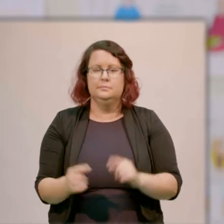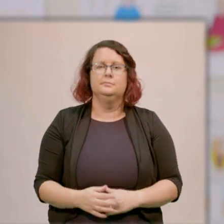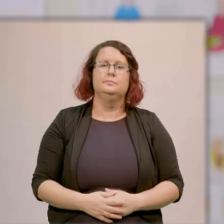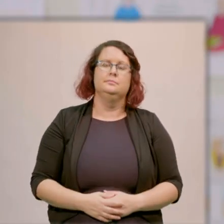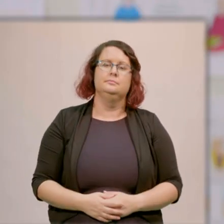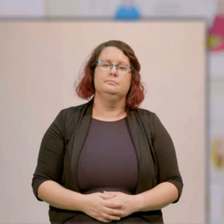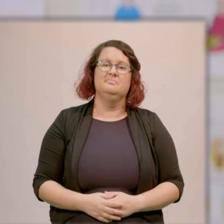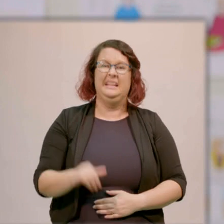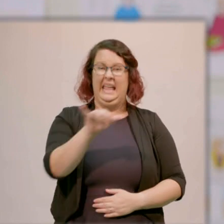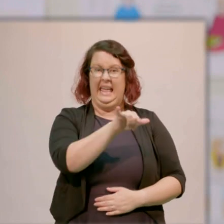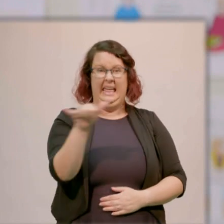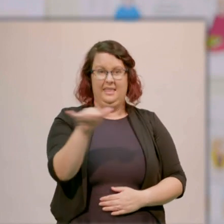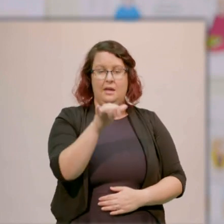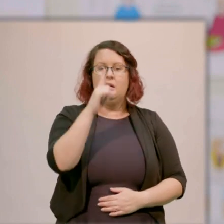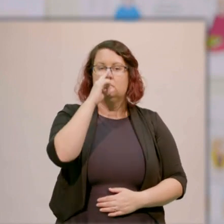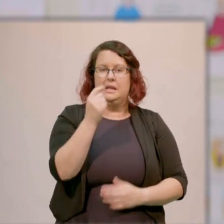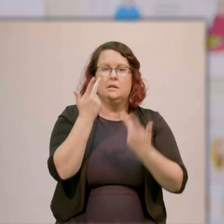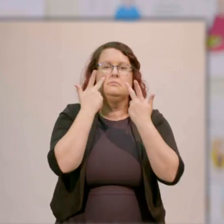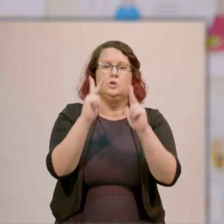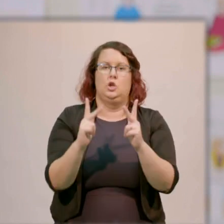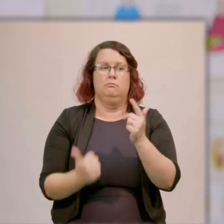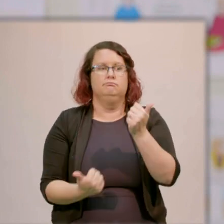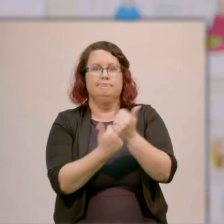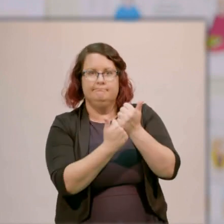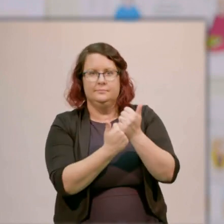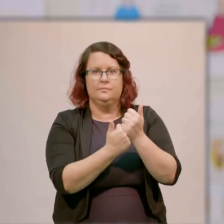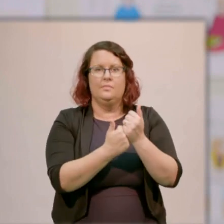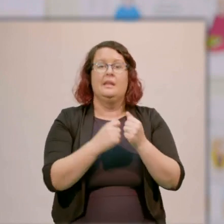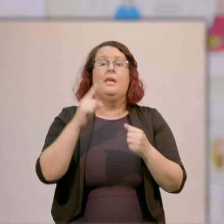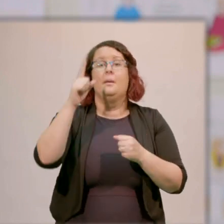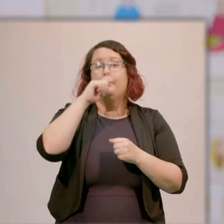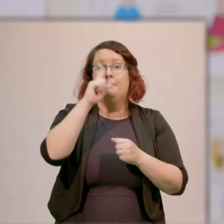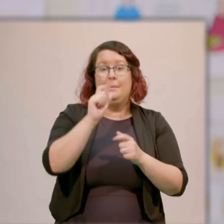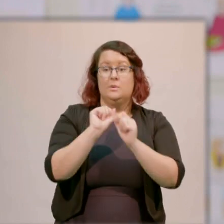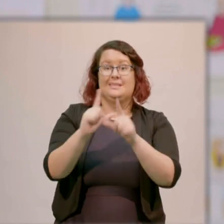the table or graph, could support a point of view that the trade in shark fins,